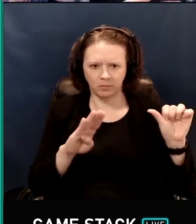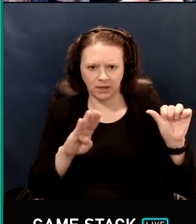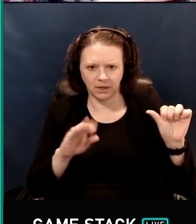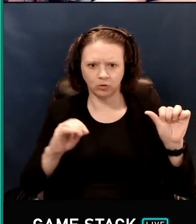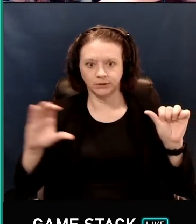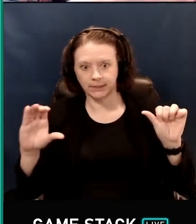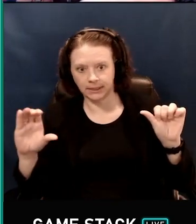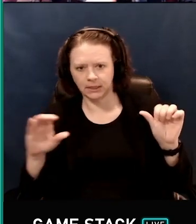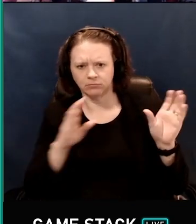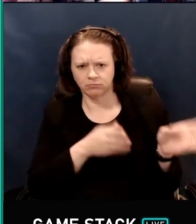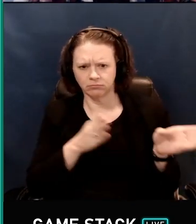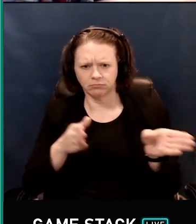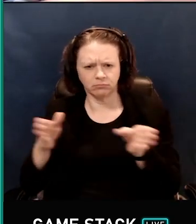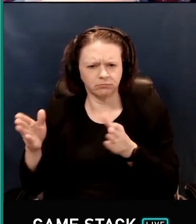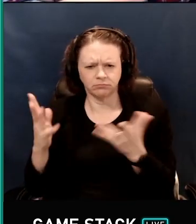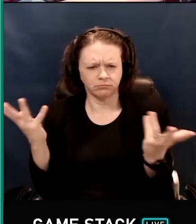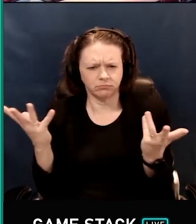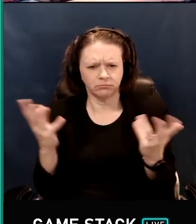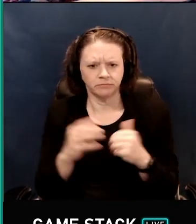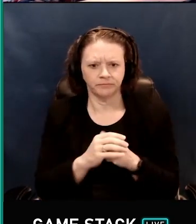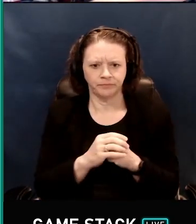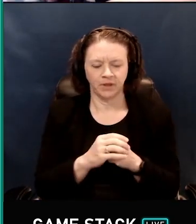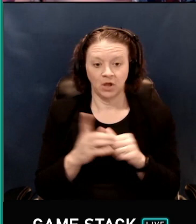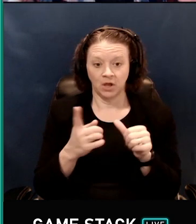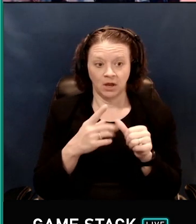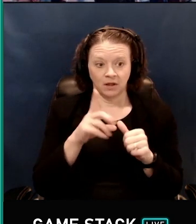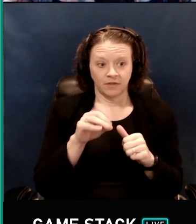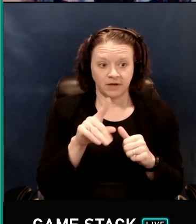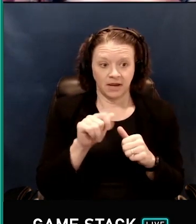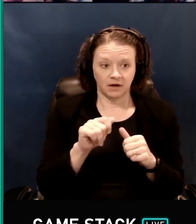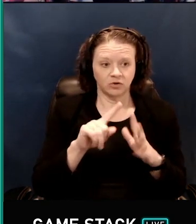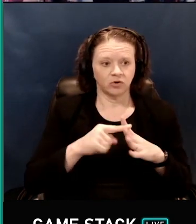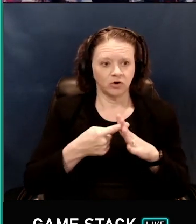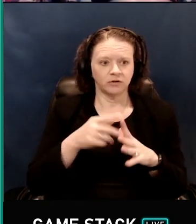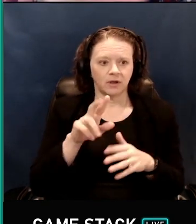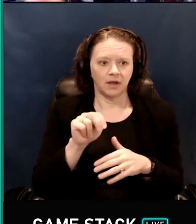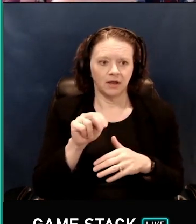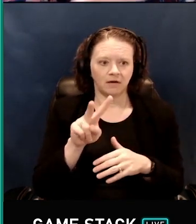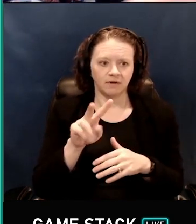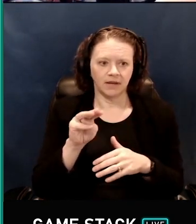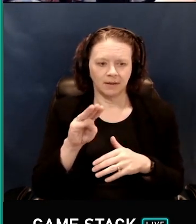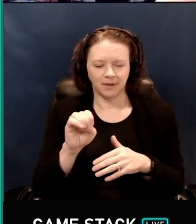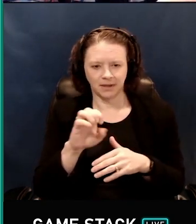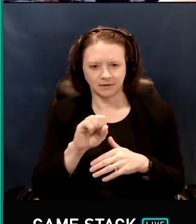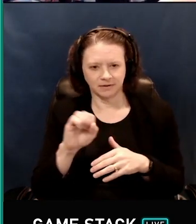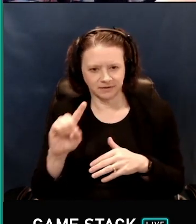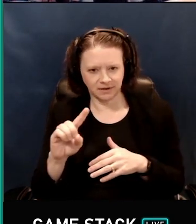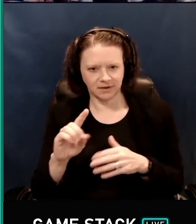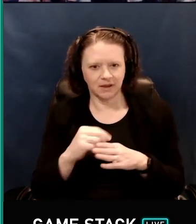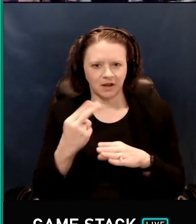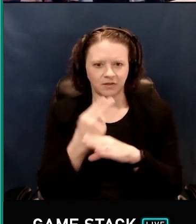First data of course starts on the NVMe SSD the user had downloaded their game, their game package on their drive.